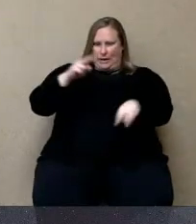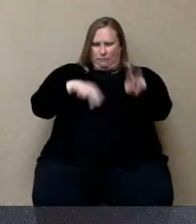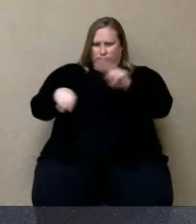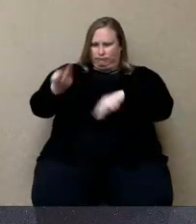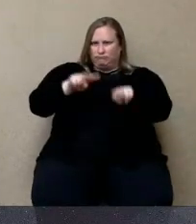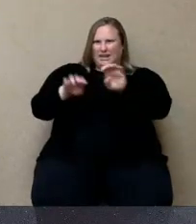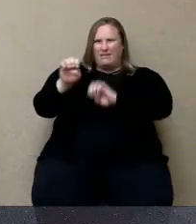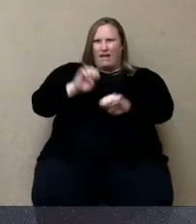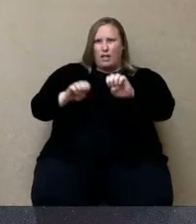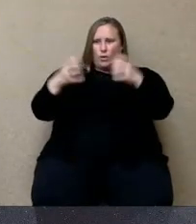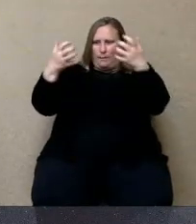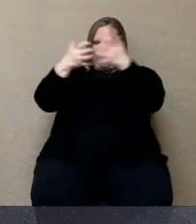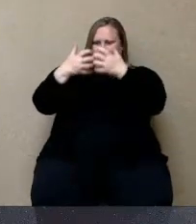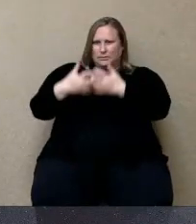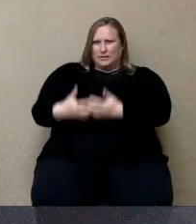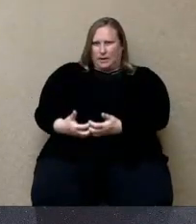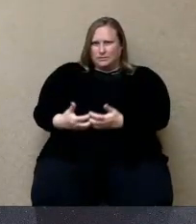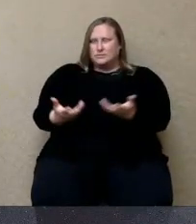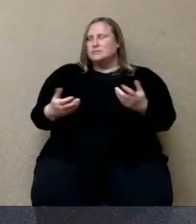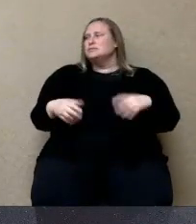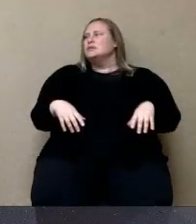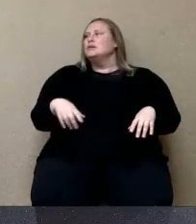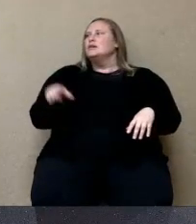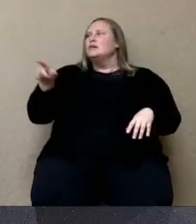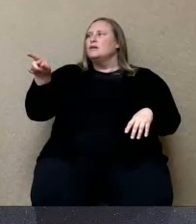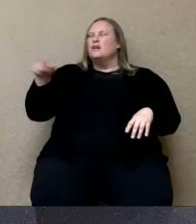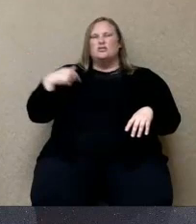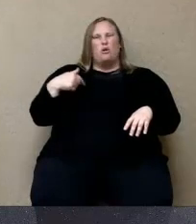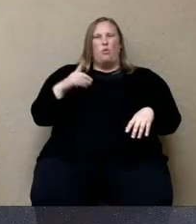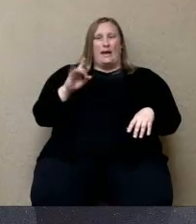getting the right feature match. Well, what I did was before the meeting, I kind of thought